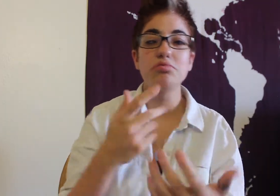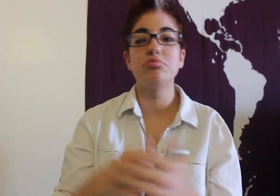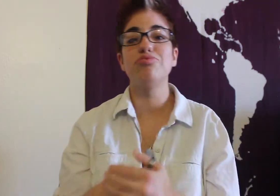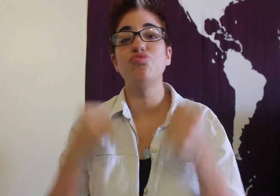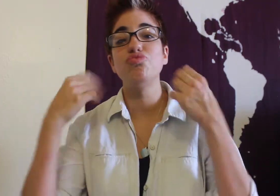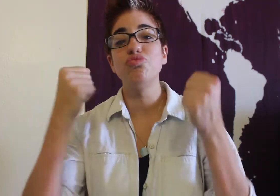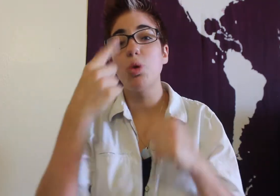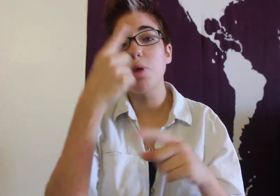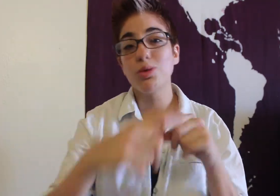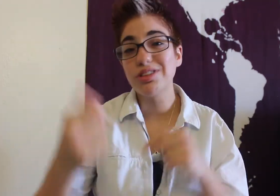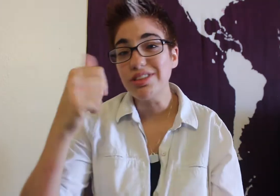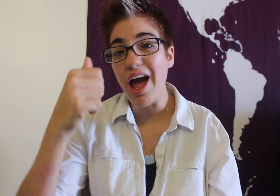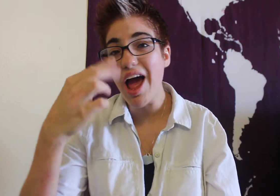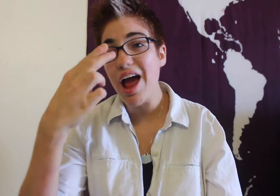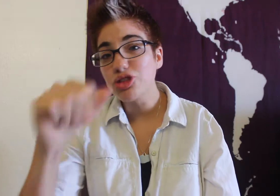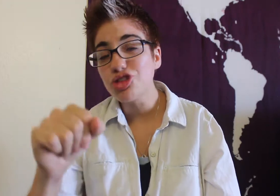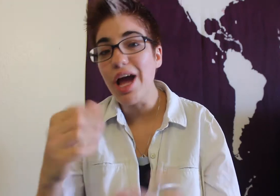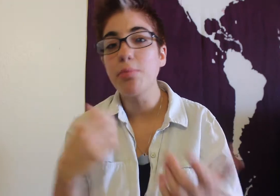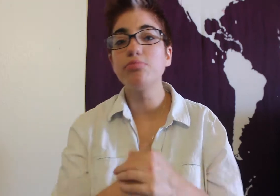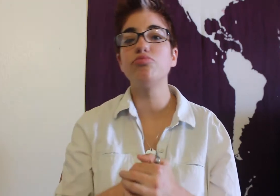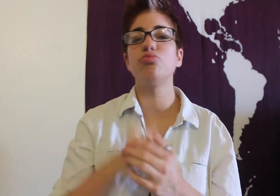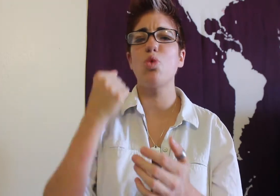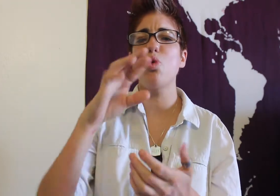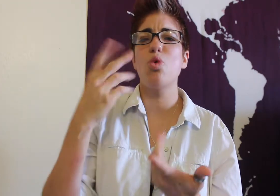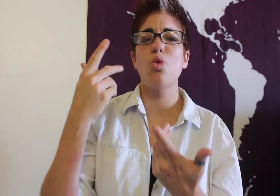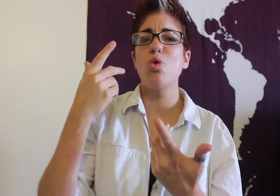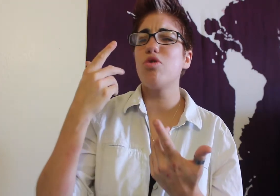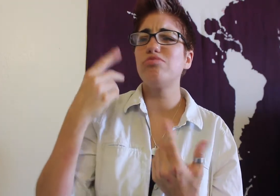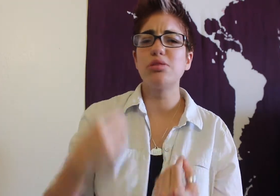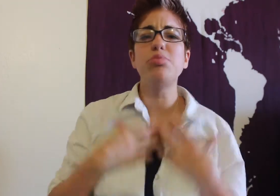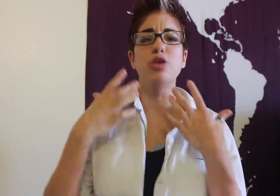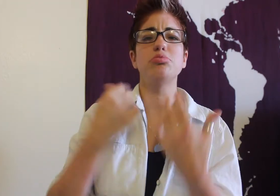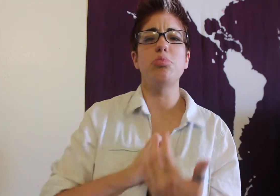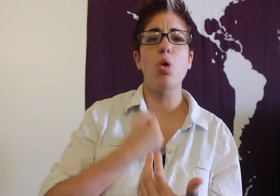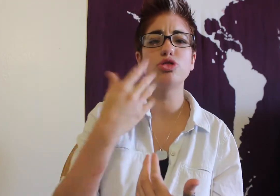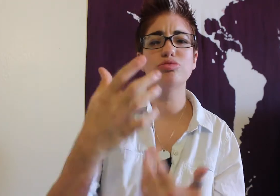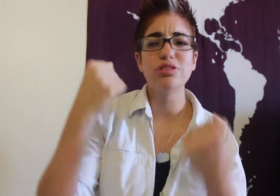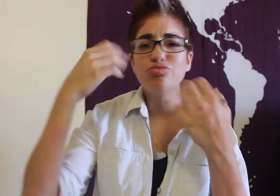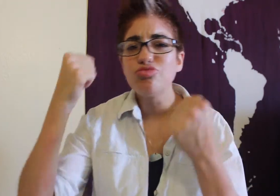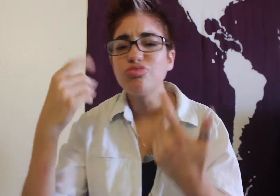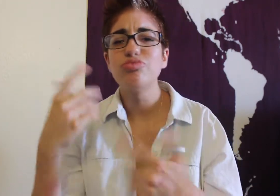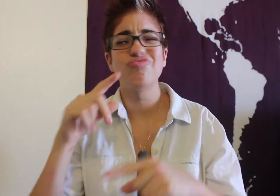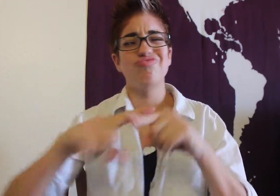including music videos, 1-10 handshape story, or inspirational poetry.